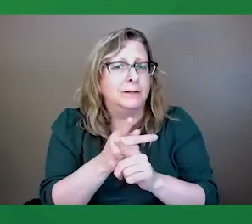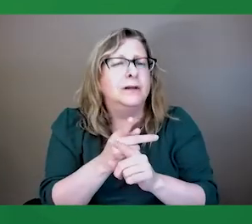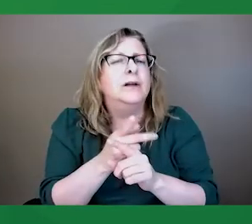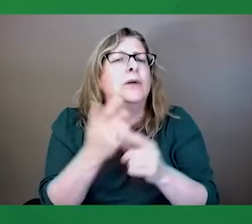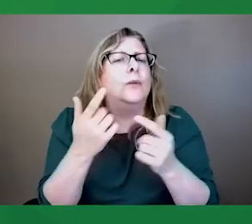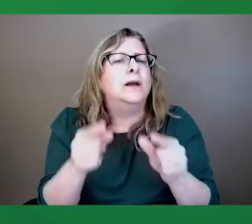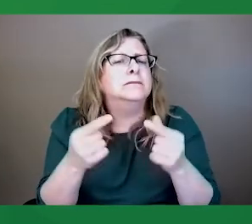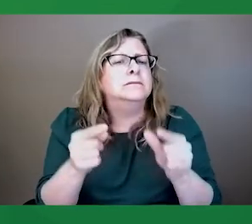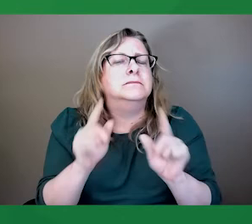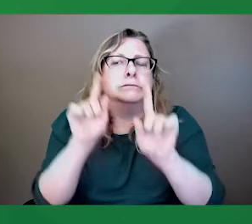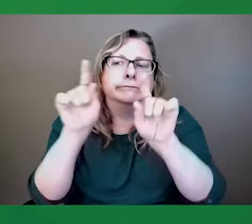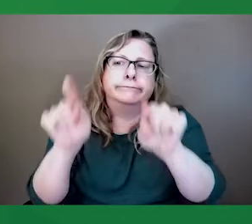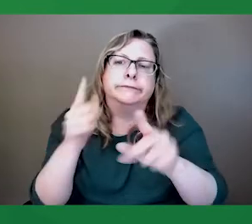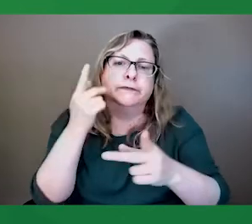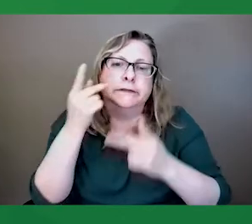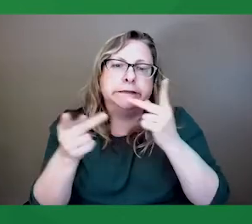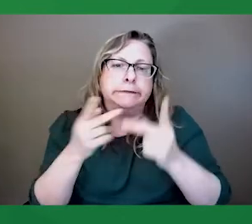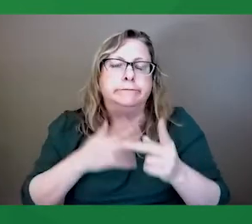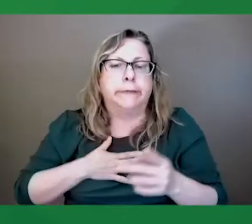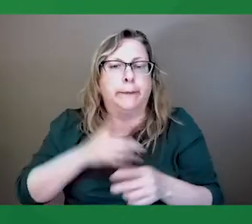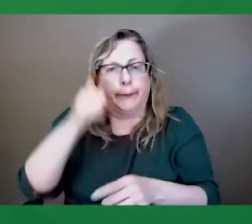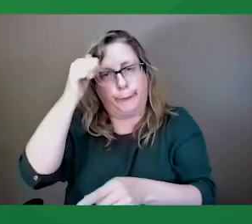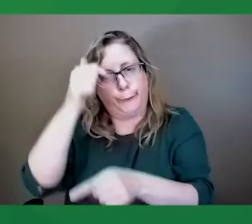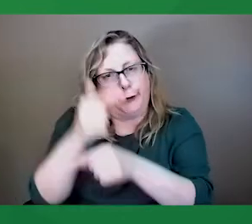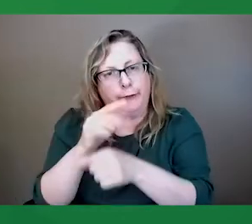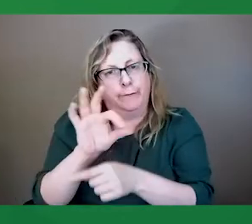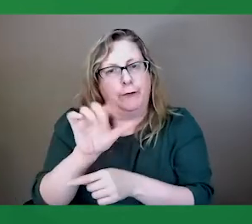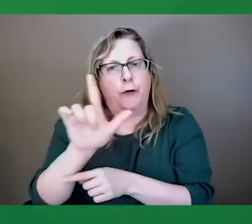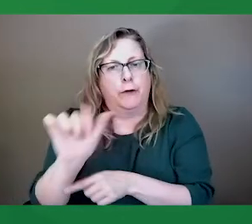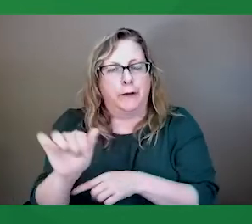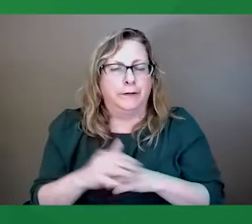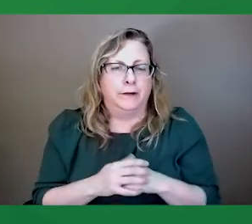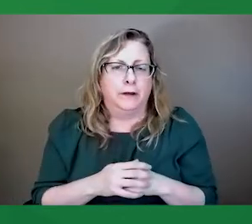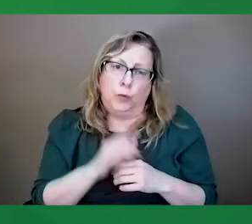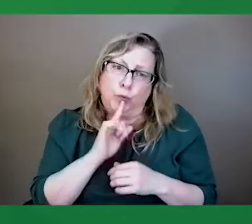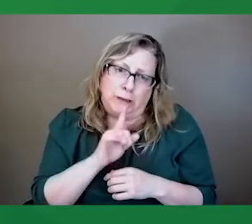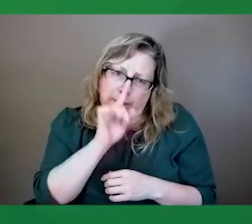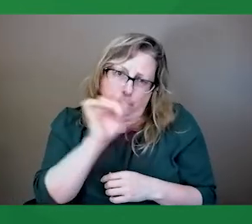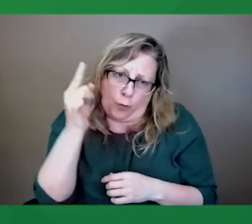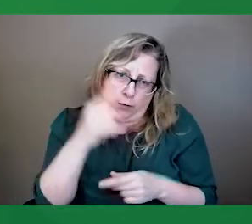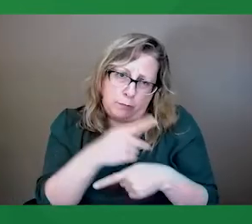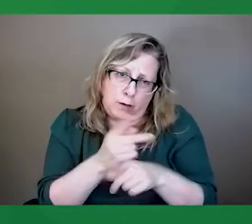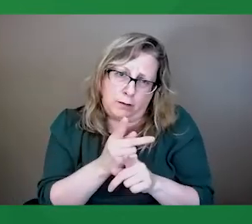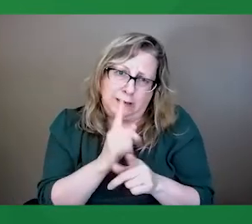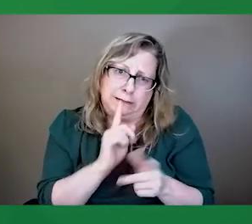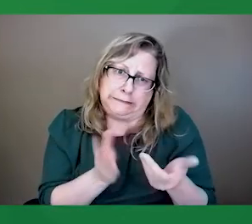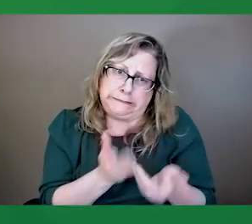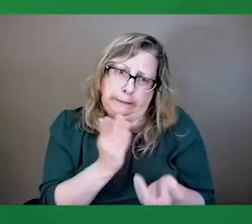visiting my brother. And it is the most boring product out there. It's just really simple. It's really stupid.